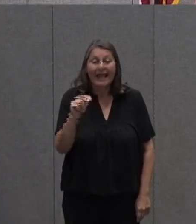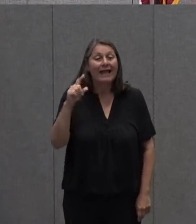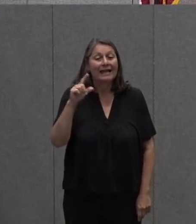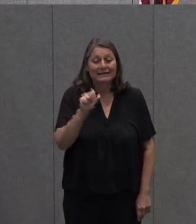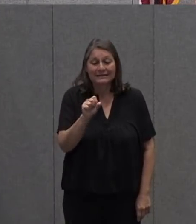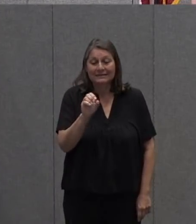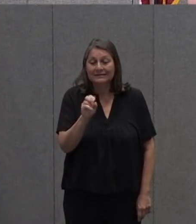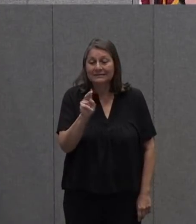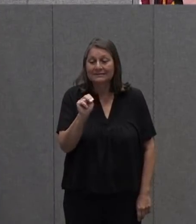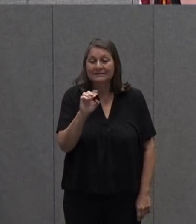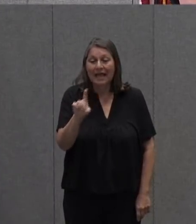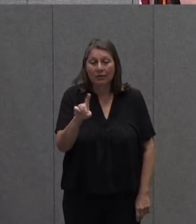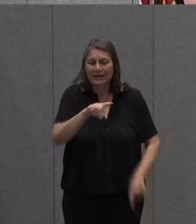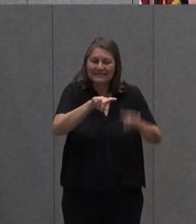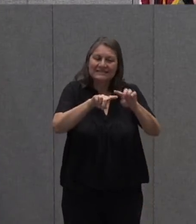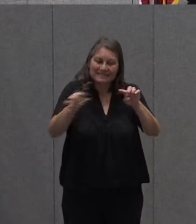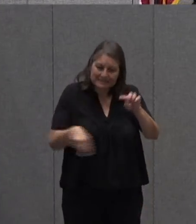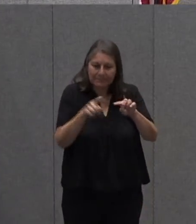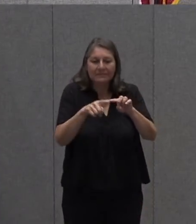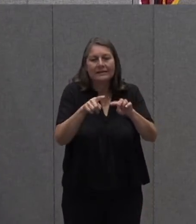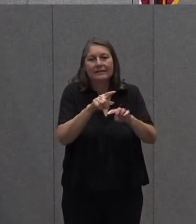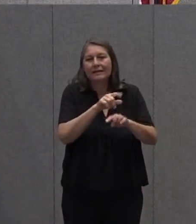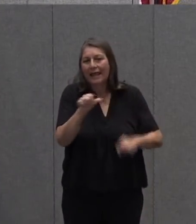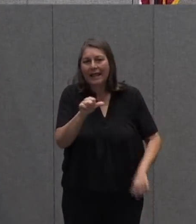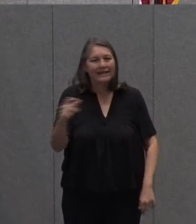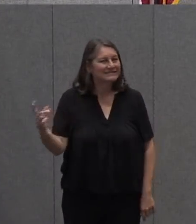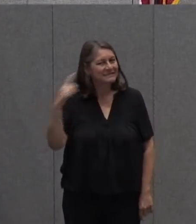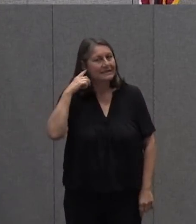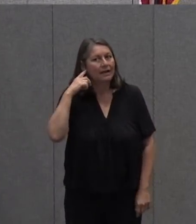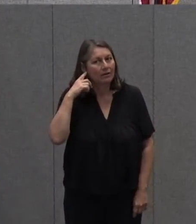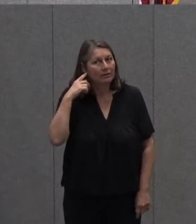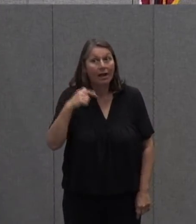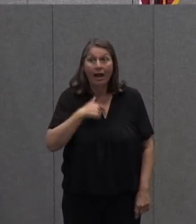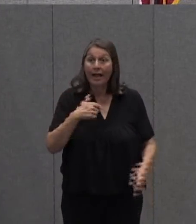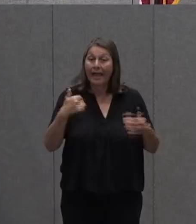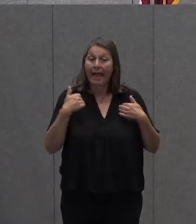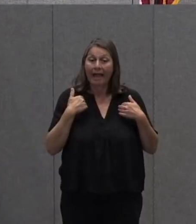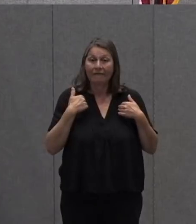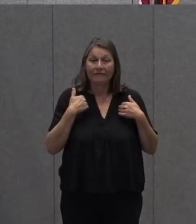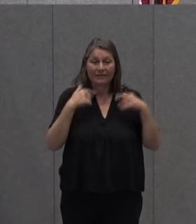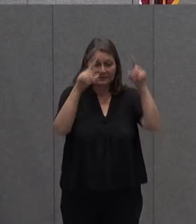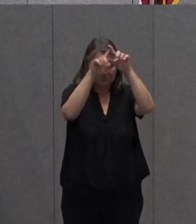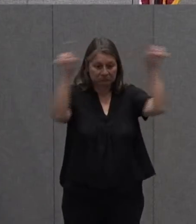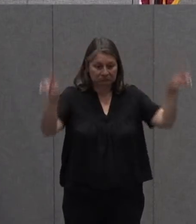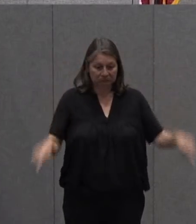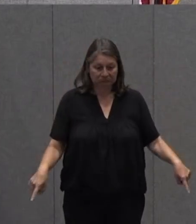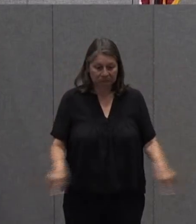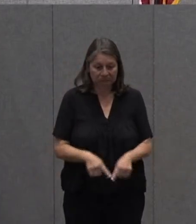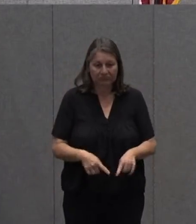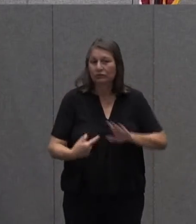Okay. Right, so up here I have a giant spinner that we're going to be using to demonstrate